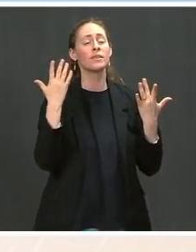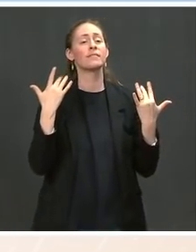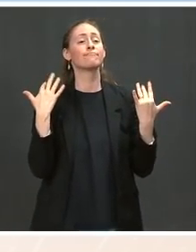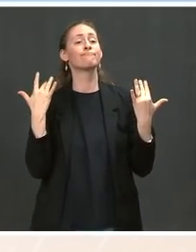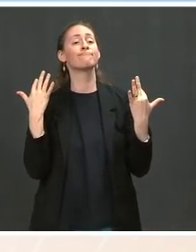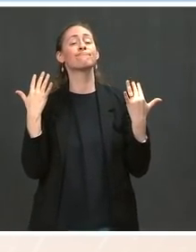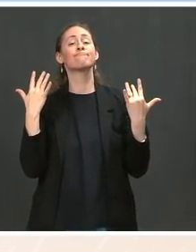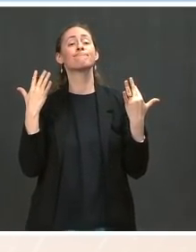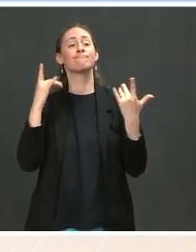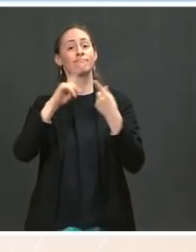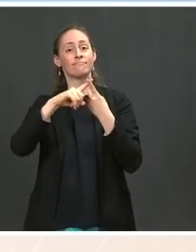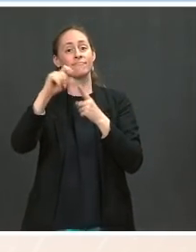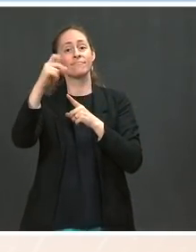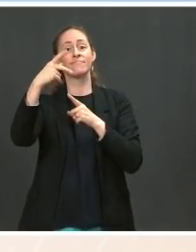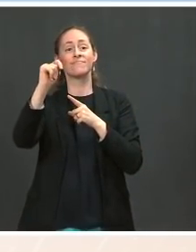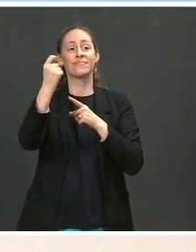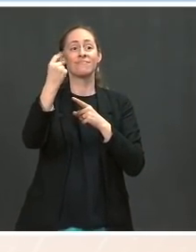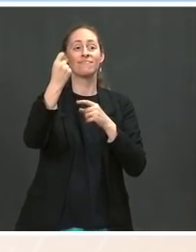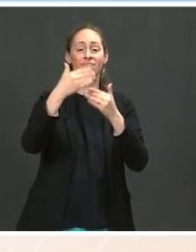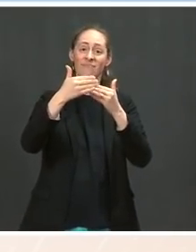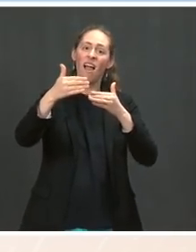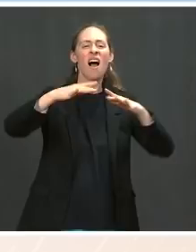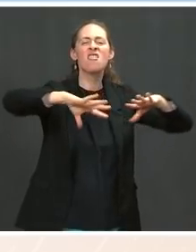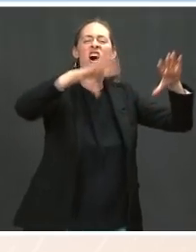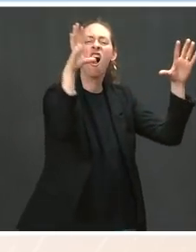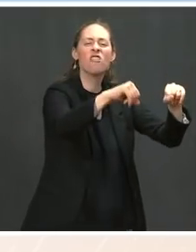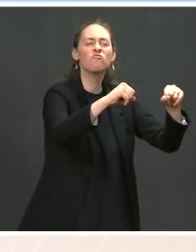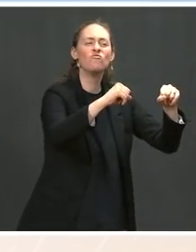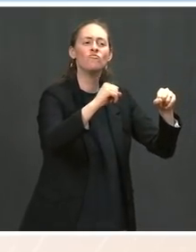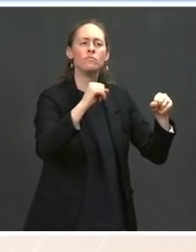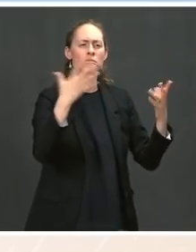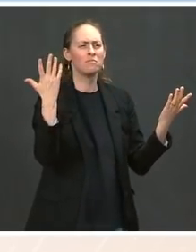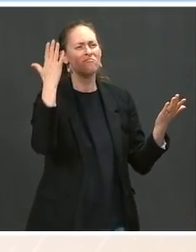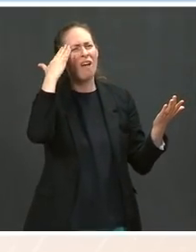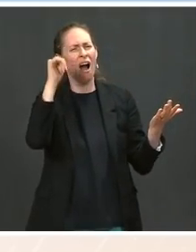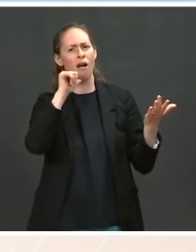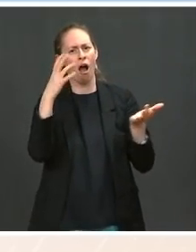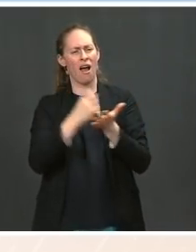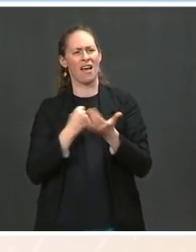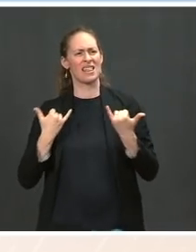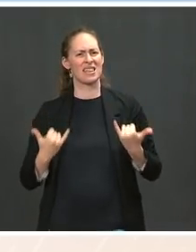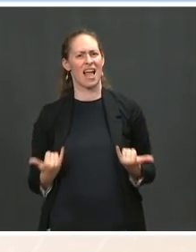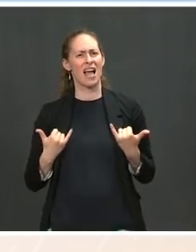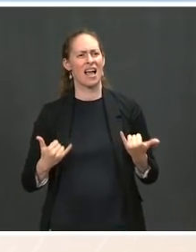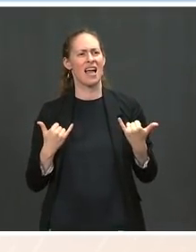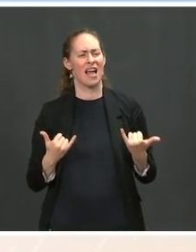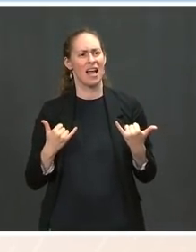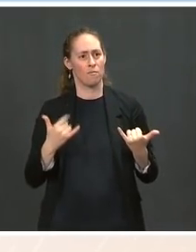And why go ahead and negotiate an agreement that would limit them if the U.S. is going to leave anyway?